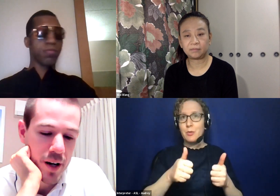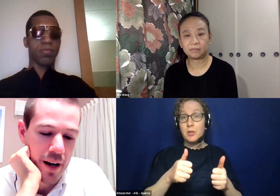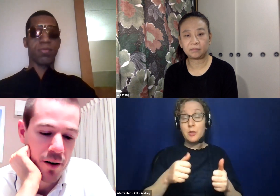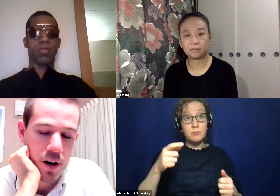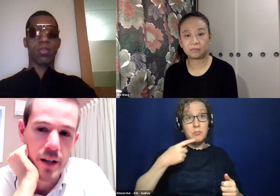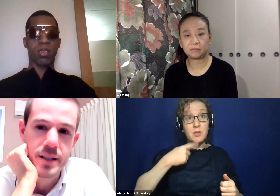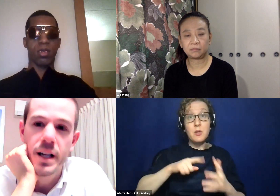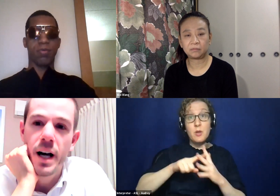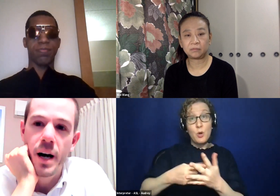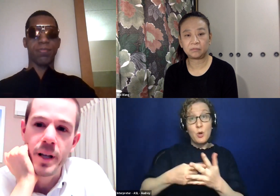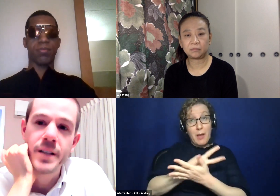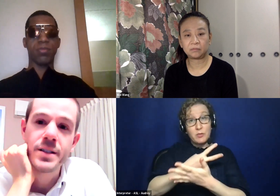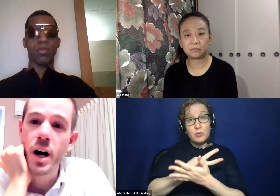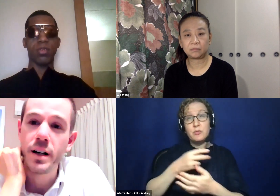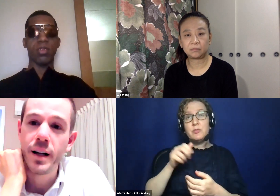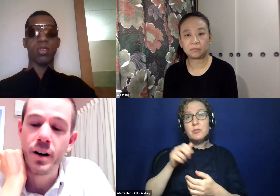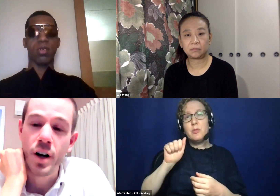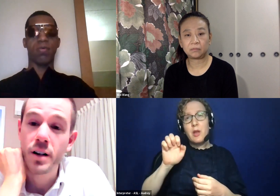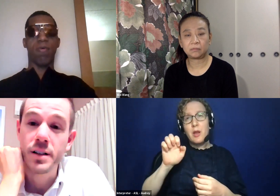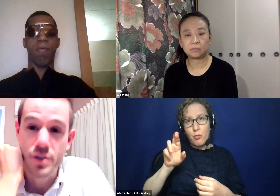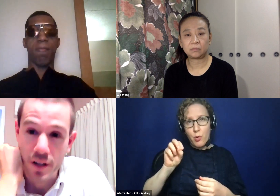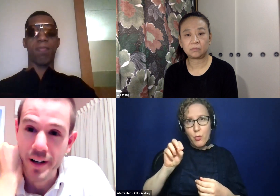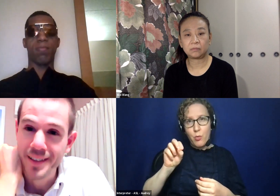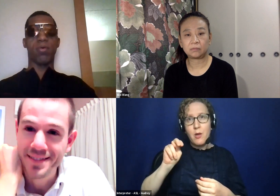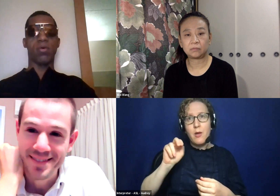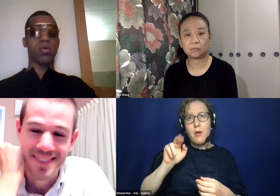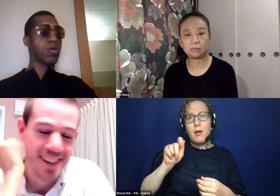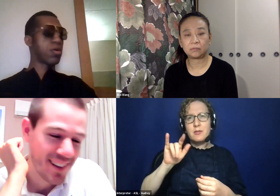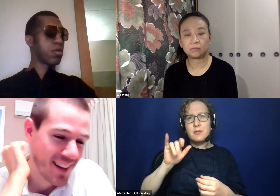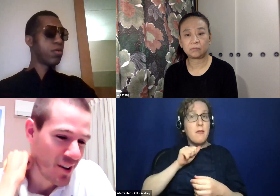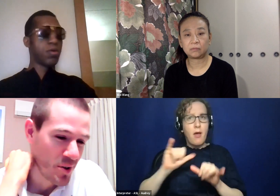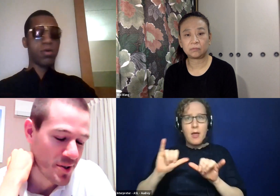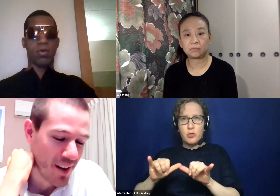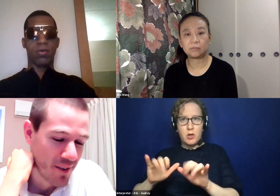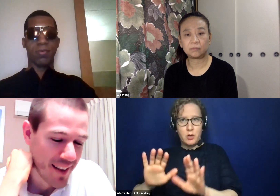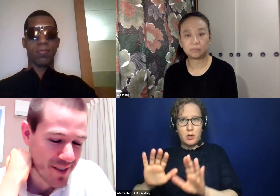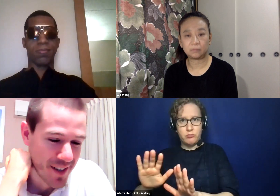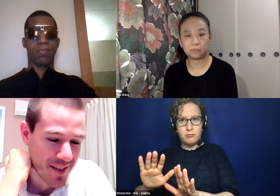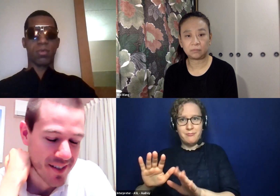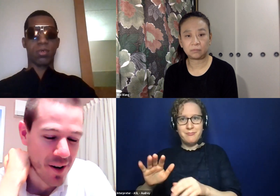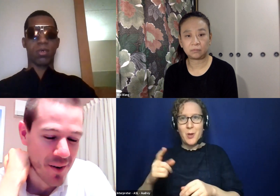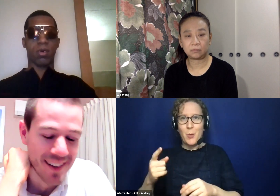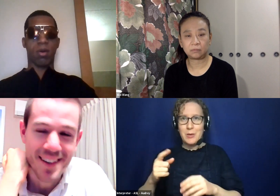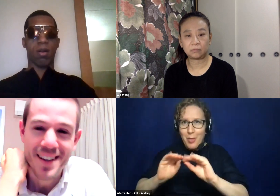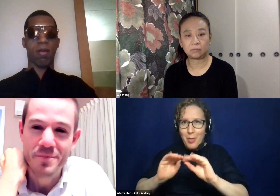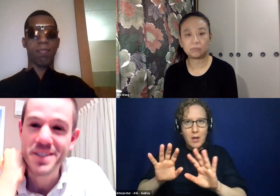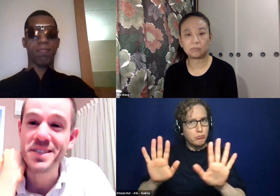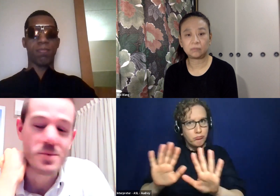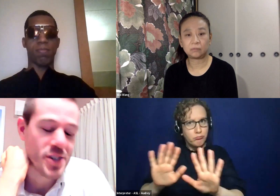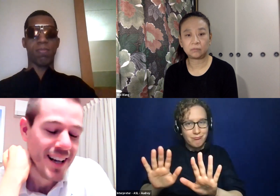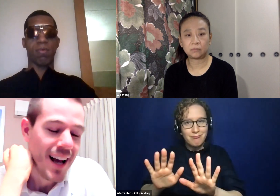degree in aeronautics and it's not aeronautical engineering because it's a common misconception.